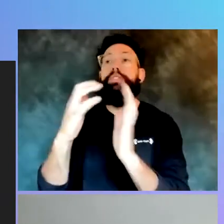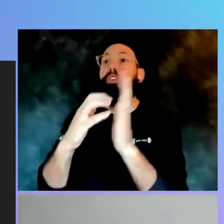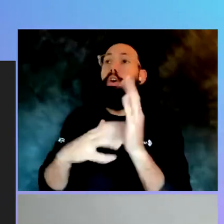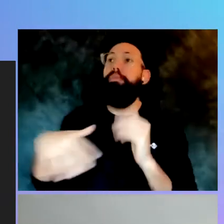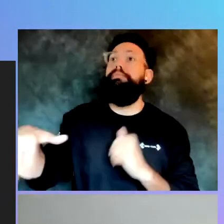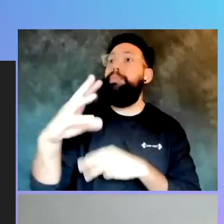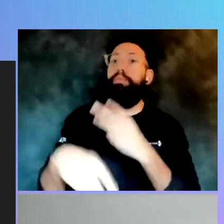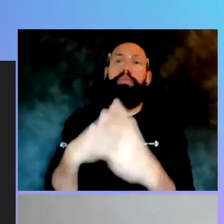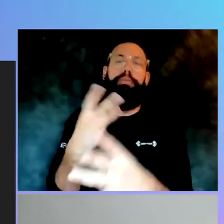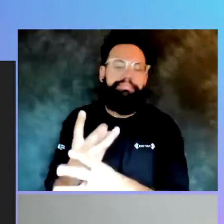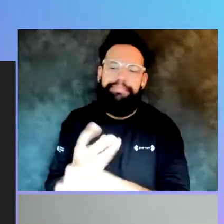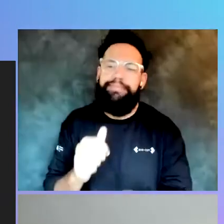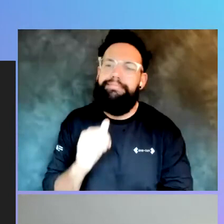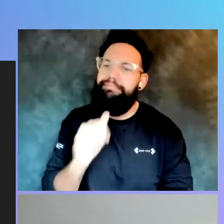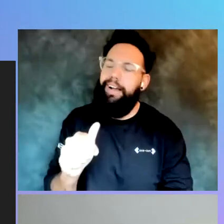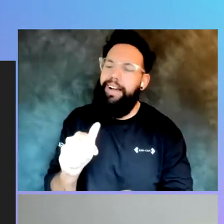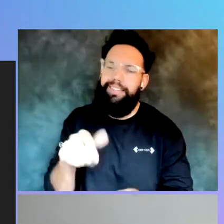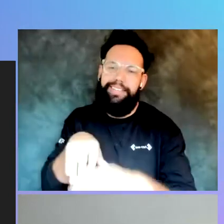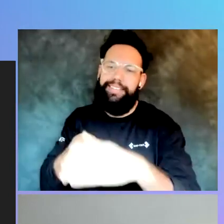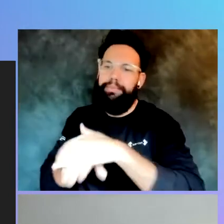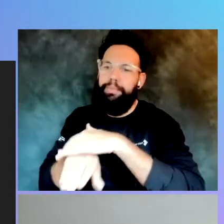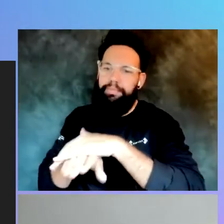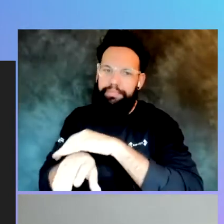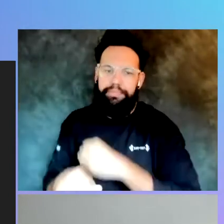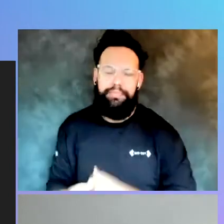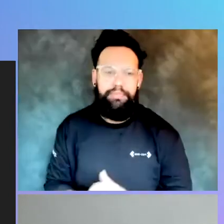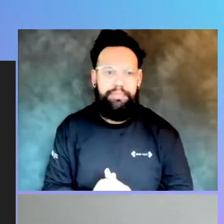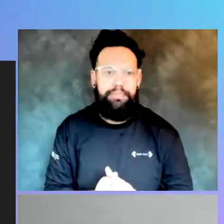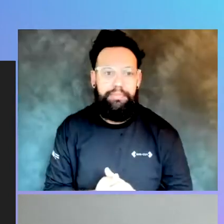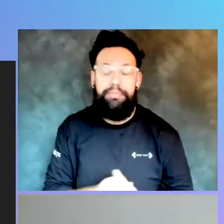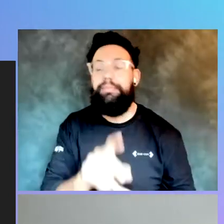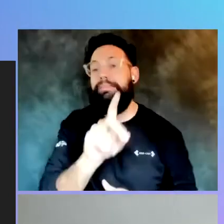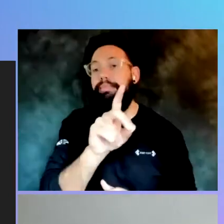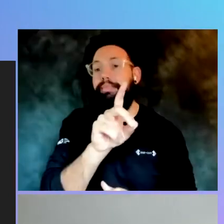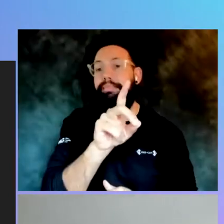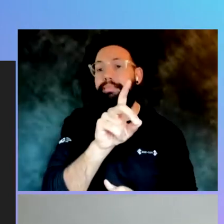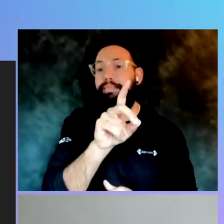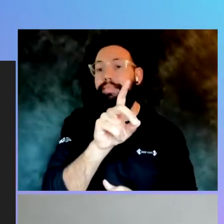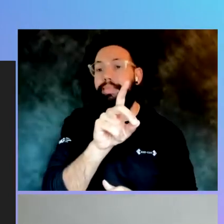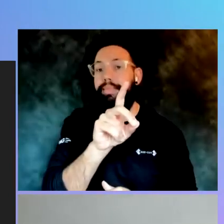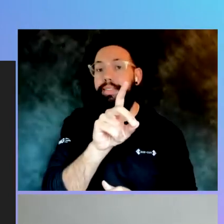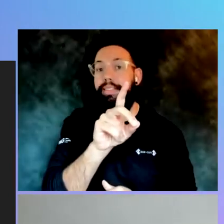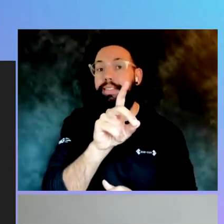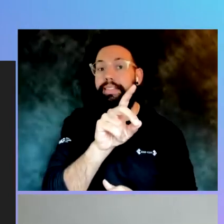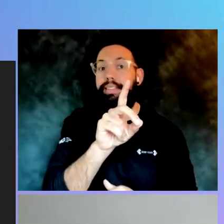worth noting that the data might not accurately represent the